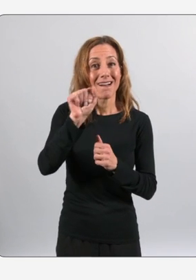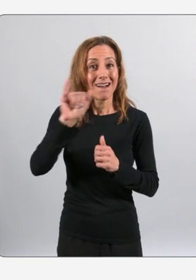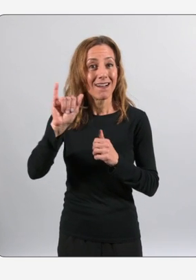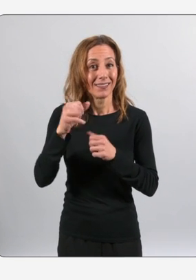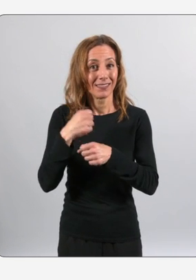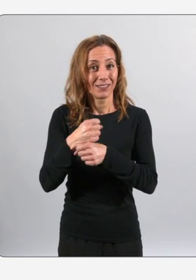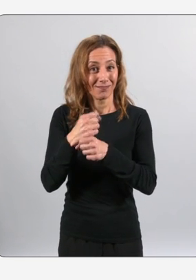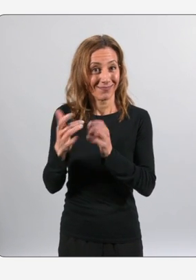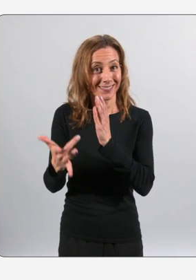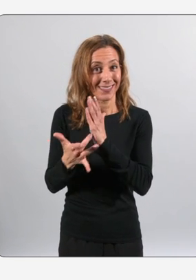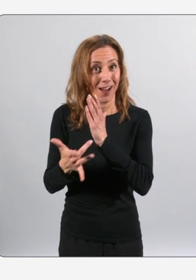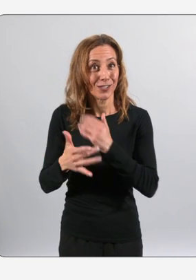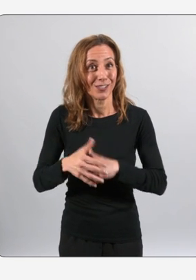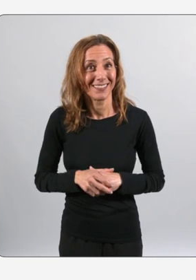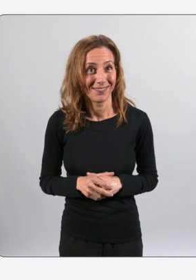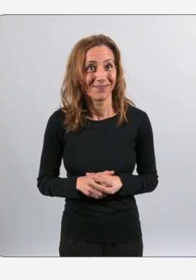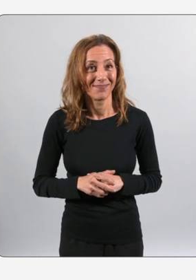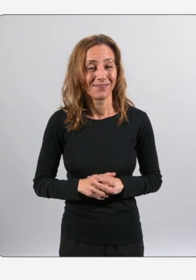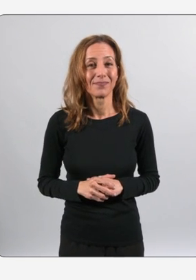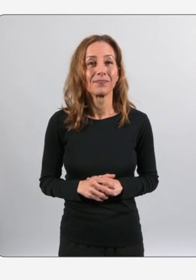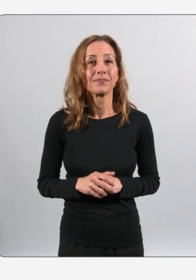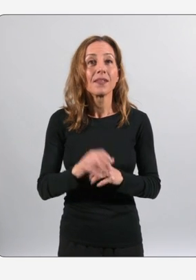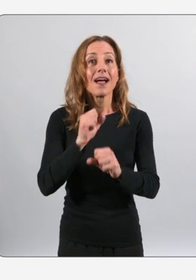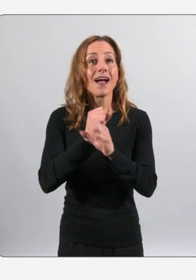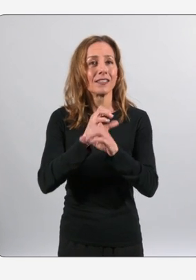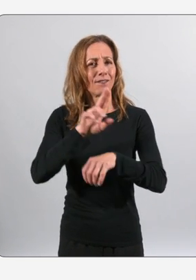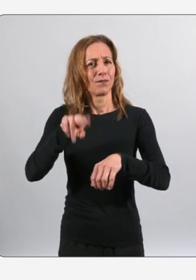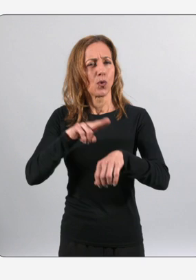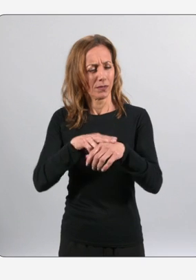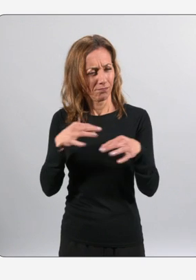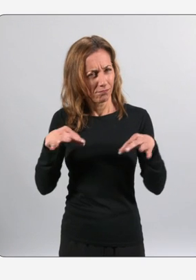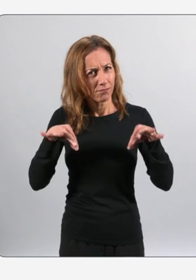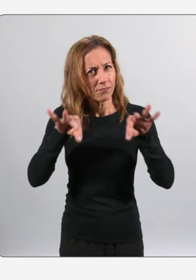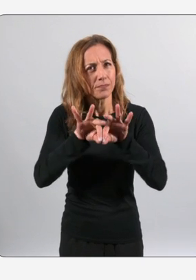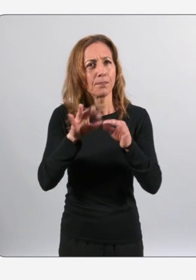And ads, of course, will continue to be an integral part of the whole user experience.